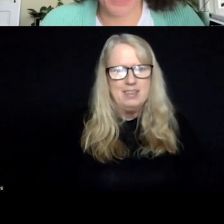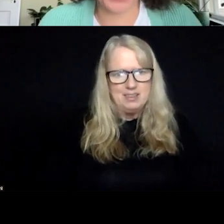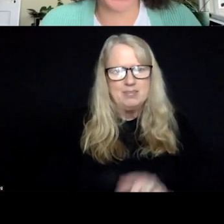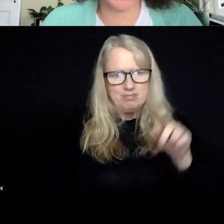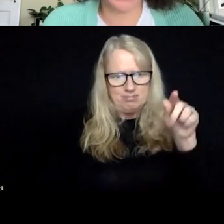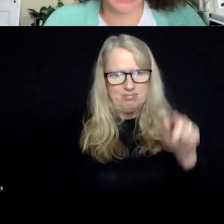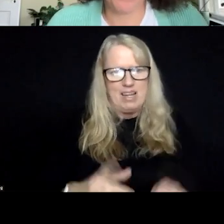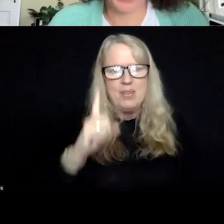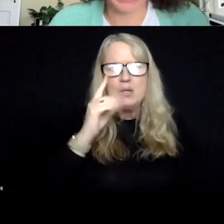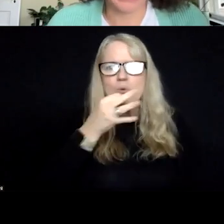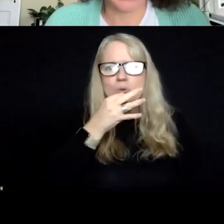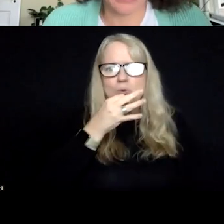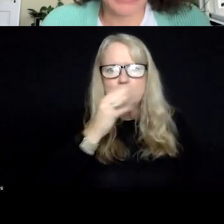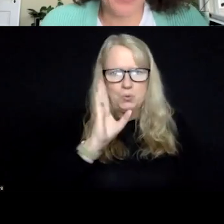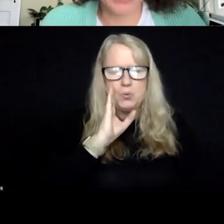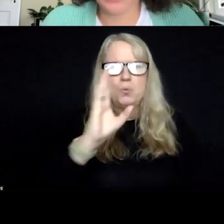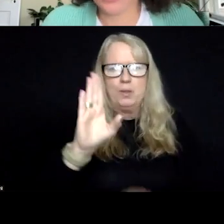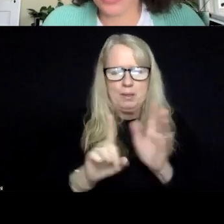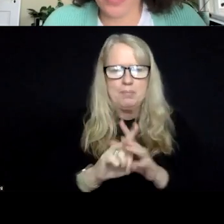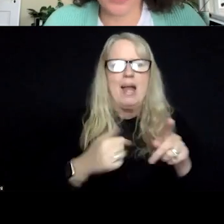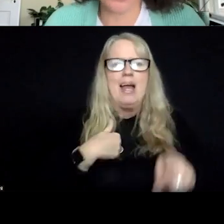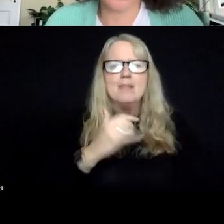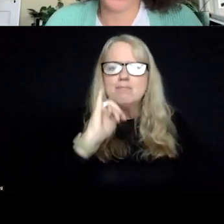COME UP SOON. I HAVE A TYPO IN HERE SO YOU KNOW.